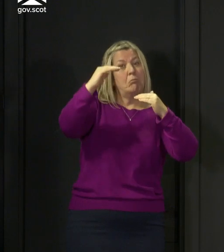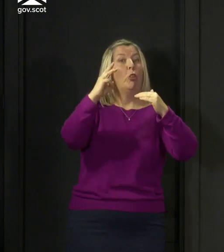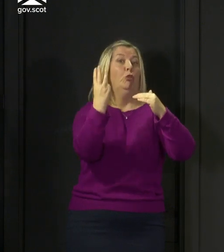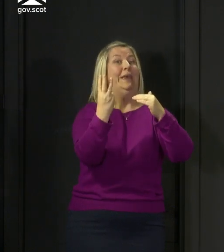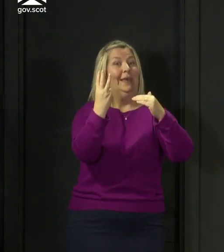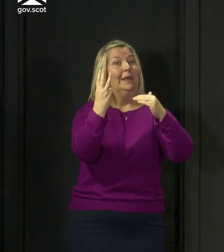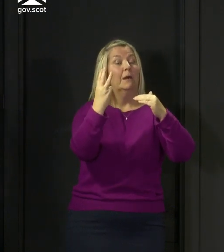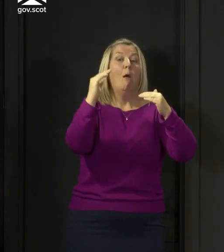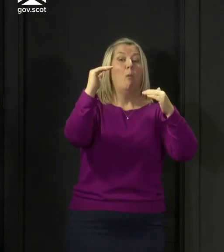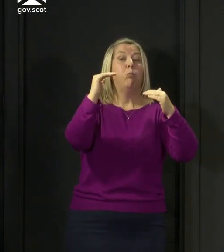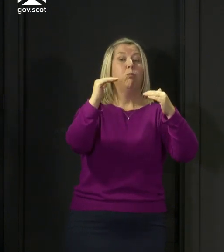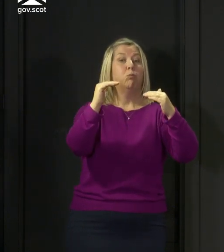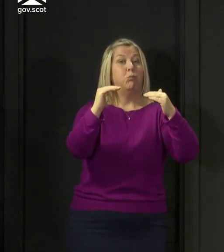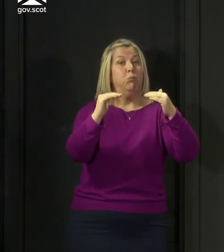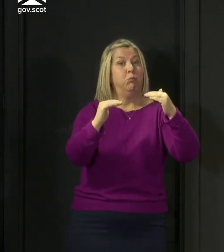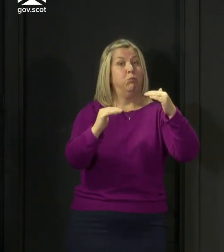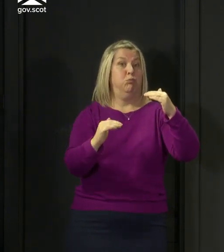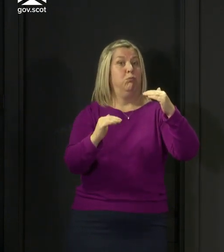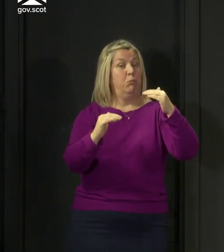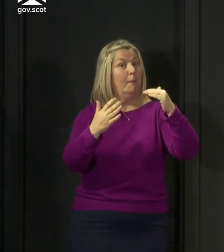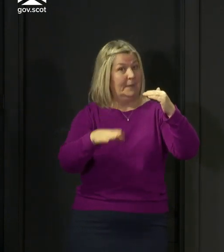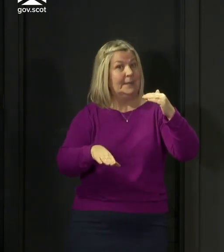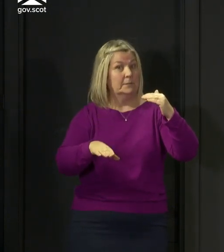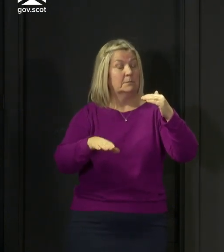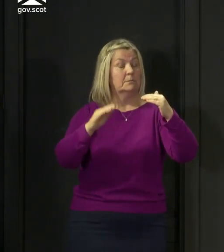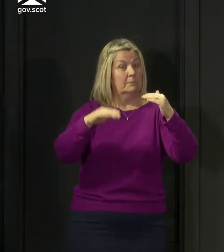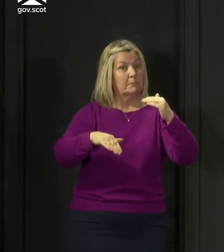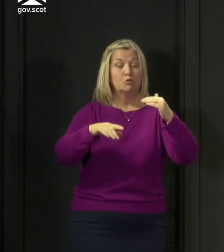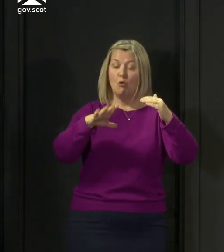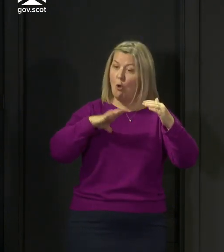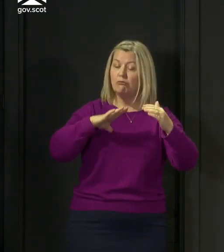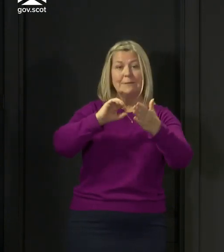That has already been published, the range of the estimate that we are able to give.